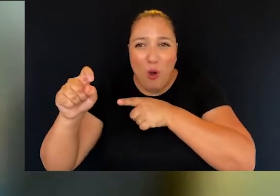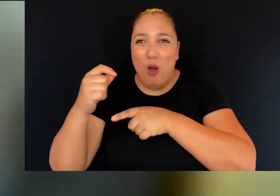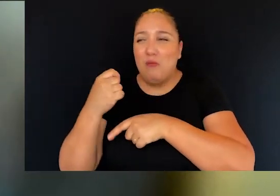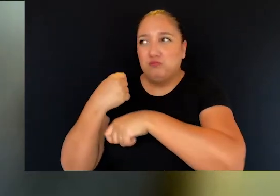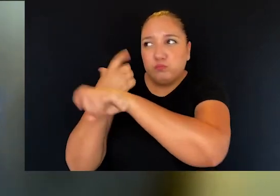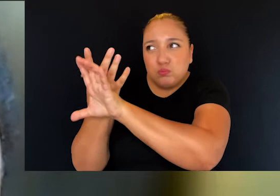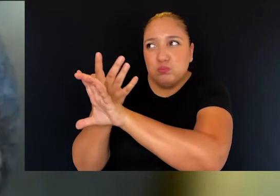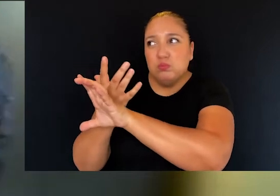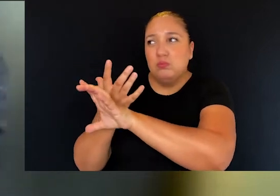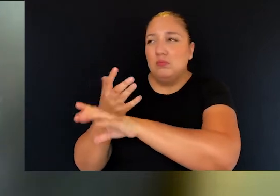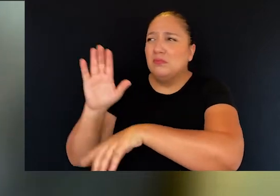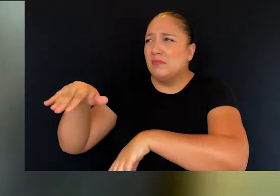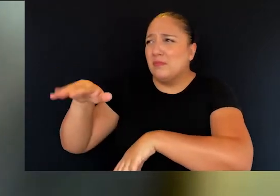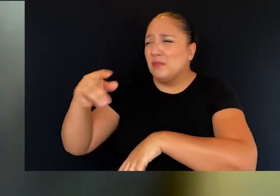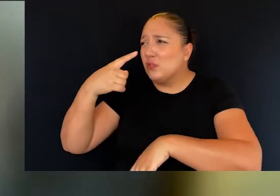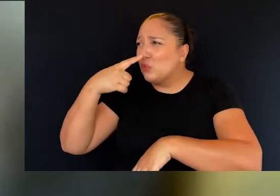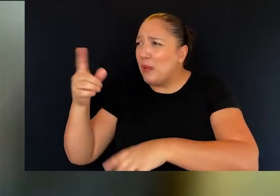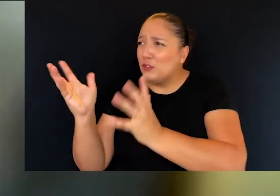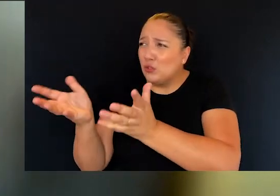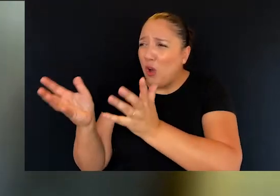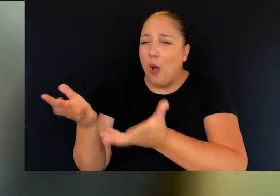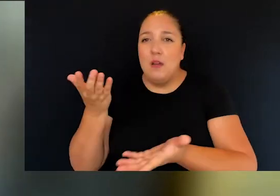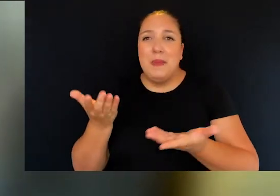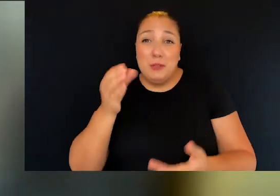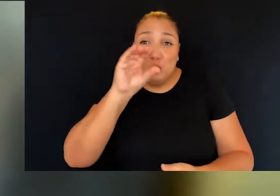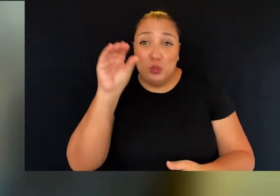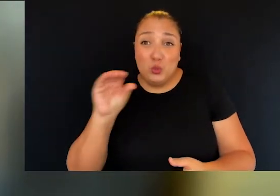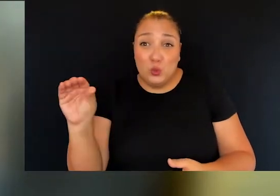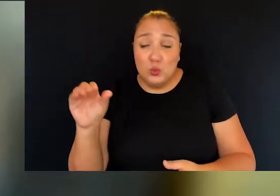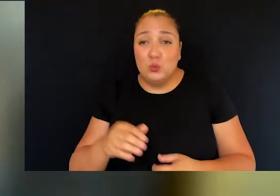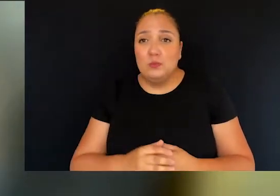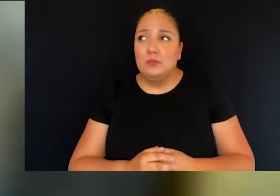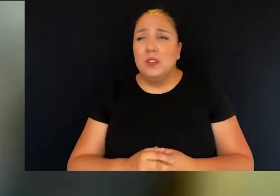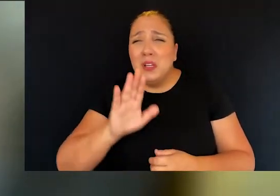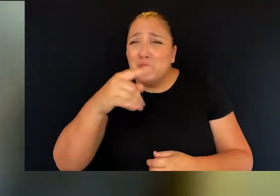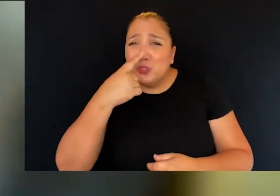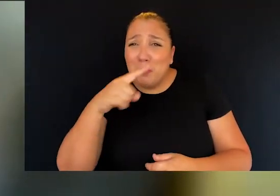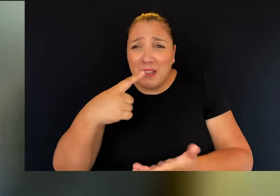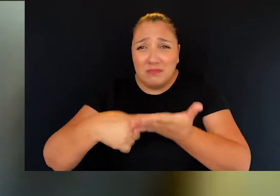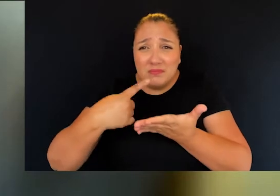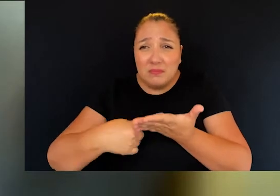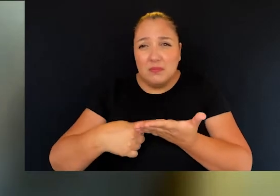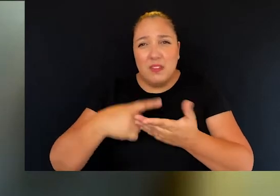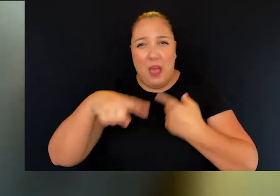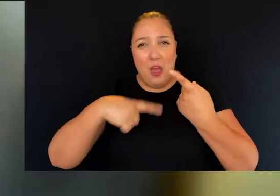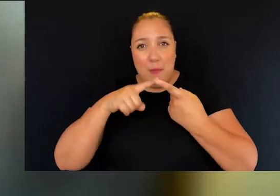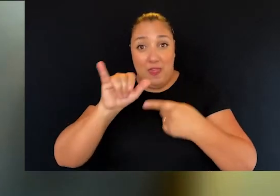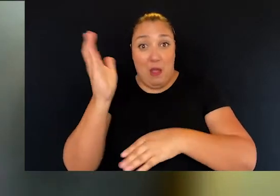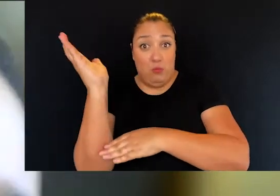"I want to talk to you about that presentation "that you did yesterday. "I thought it was great "and I just have a little bit of feedback for you."